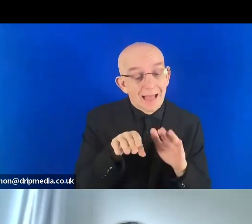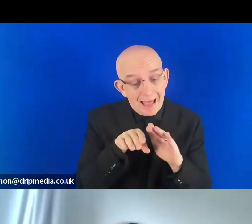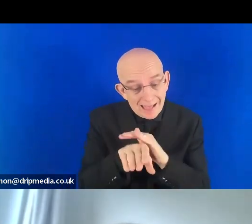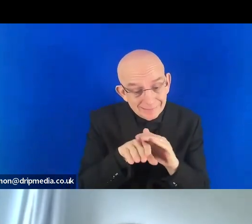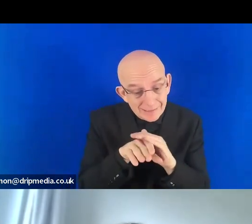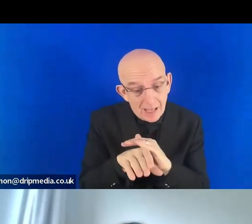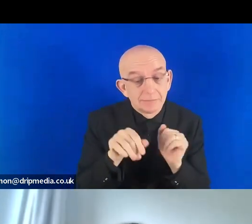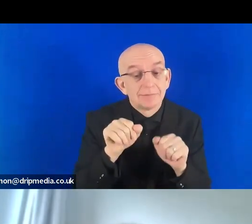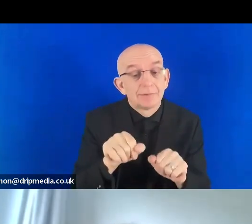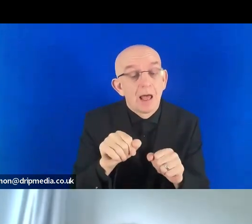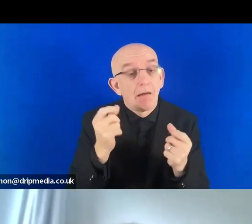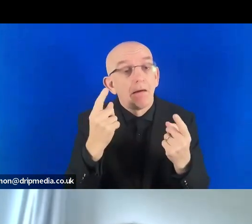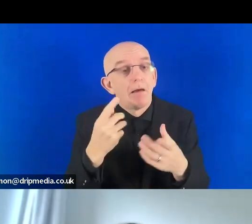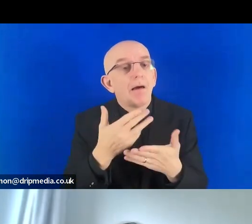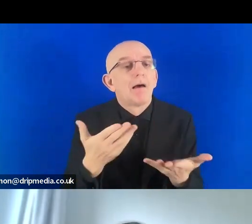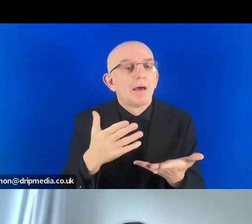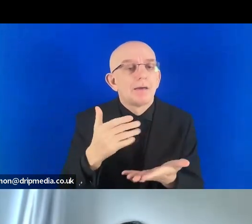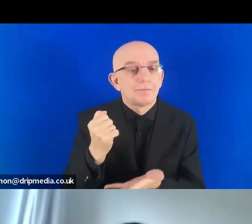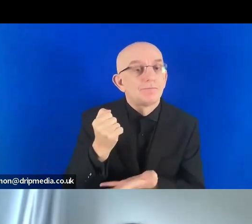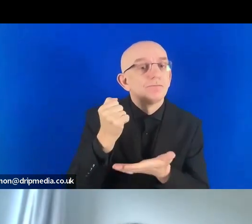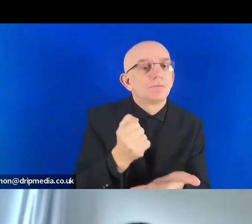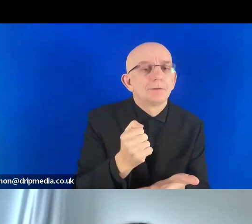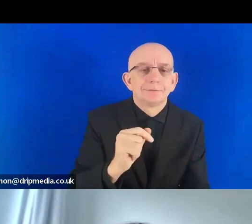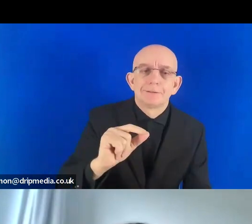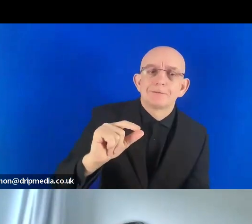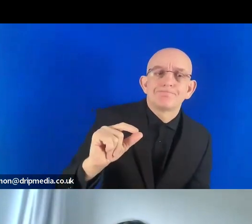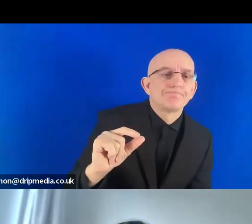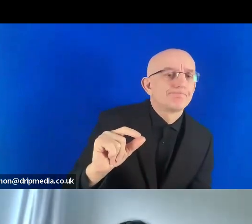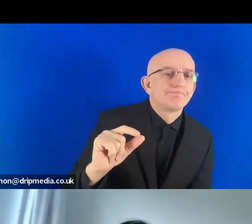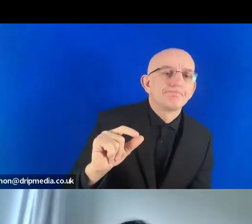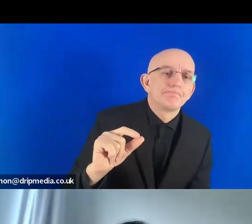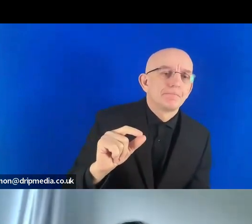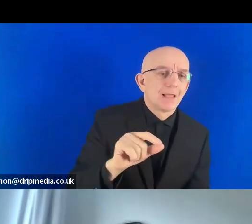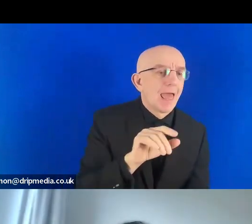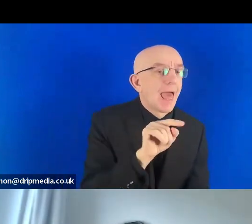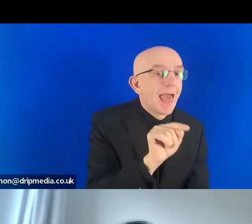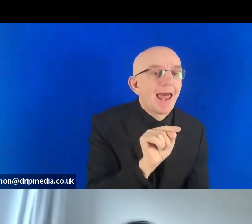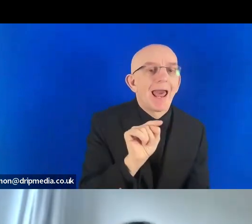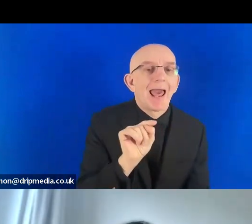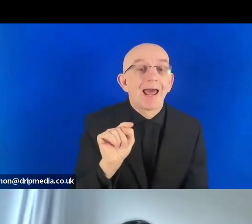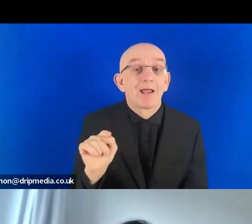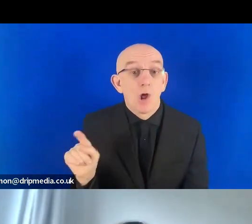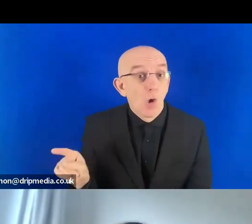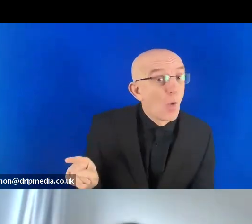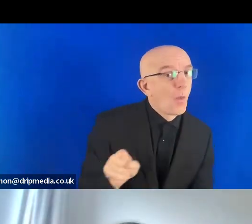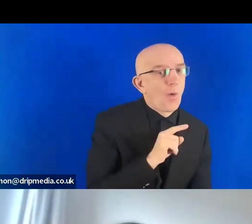and you know that you are on the access fund recipient, there is reimbursement. We would have loved to reimburse everybody.